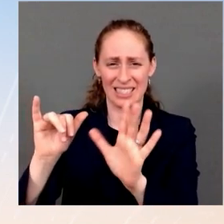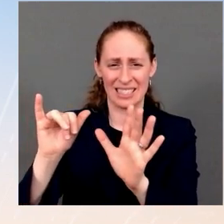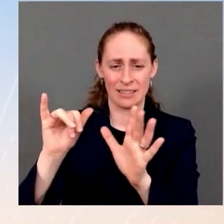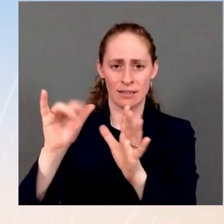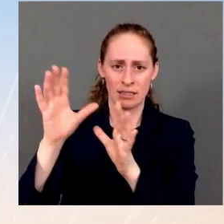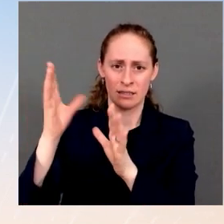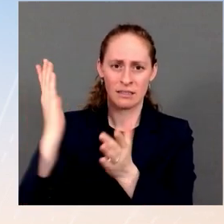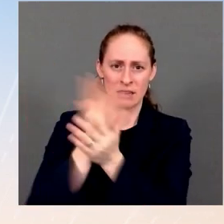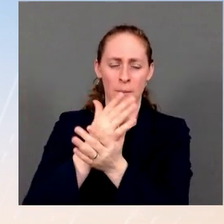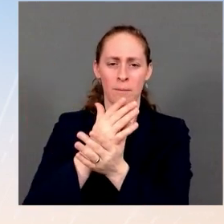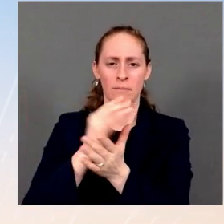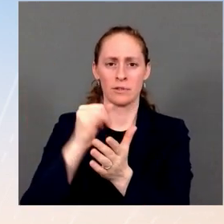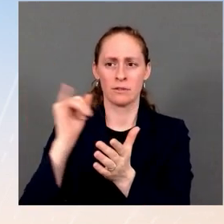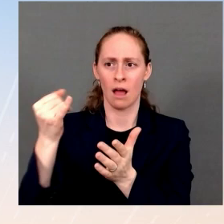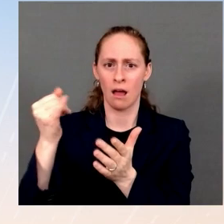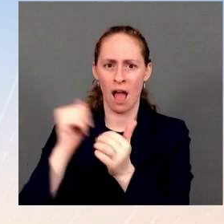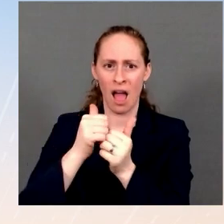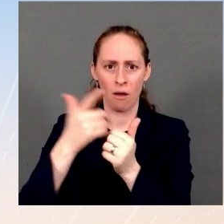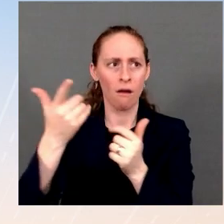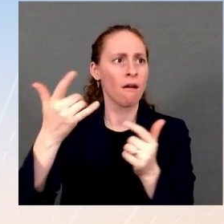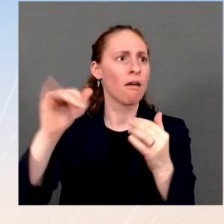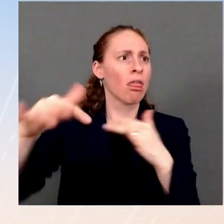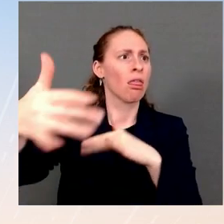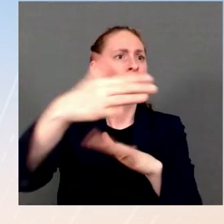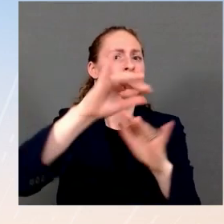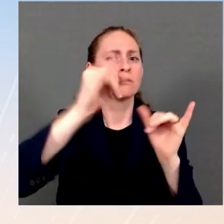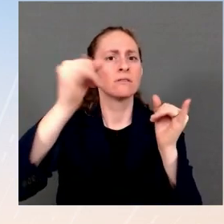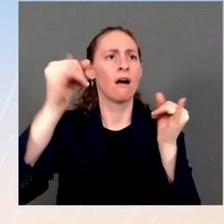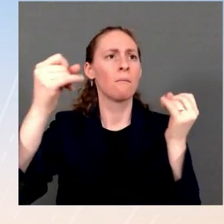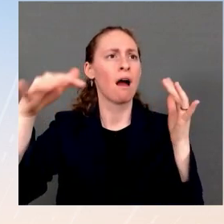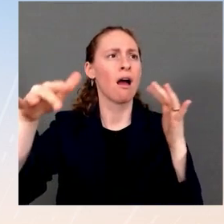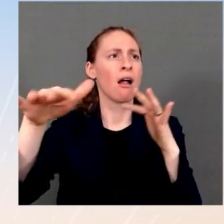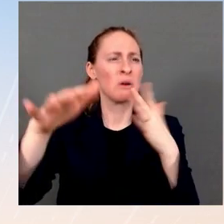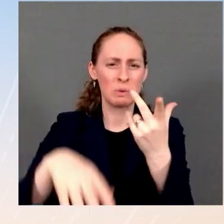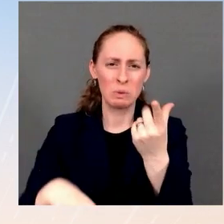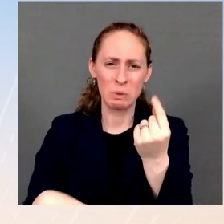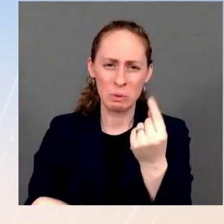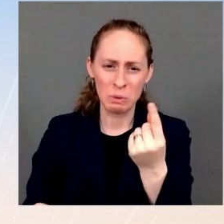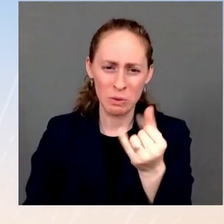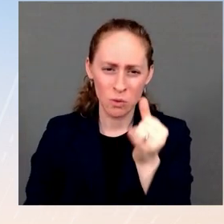That's our motto here -- the "North Star," if you will. And I'm going to leave it to Dr. Walensky.